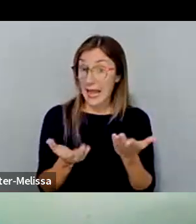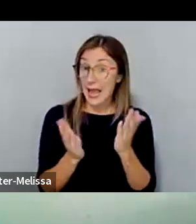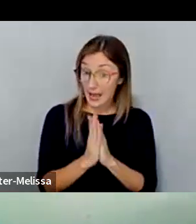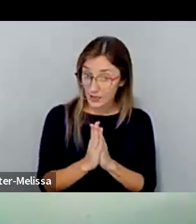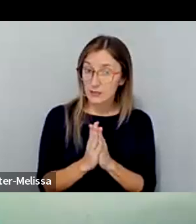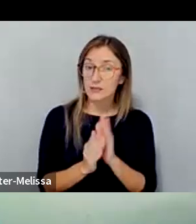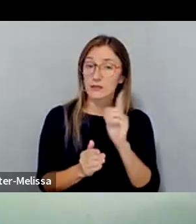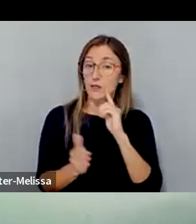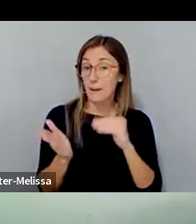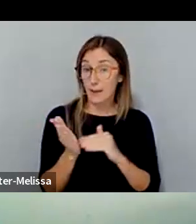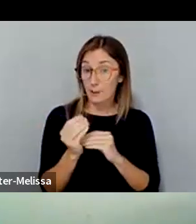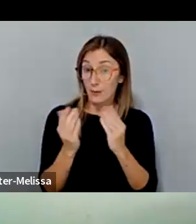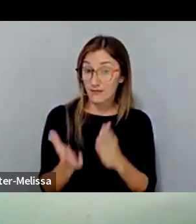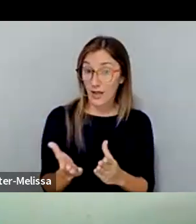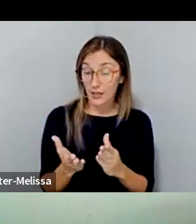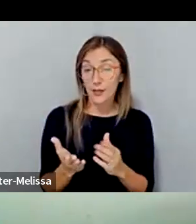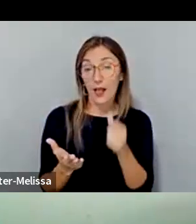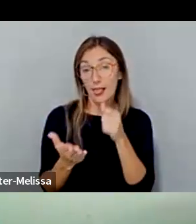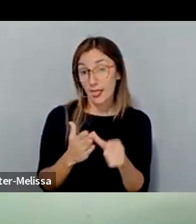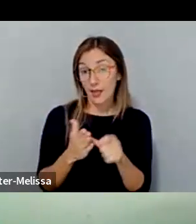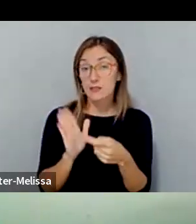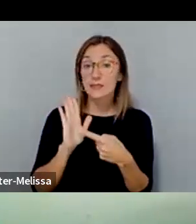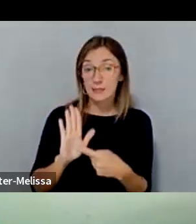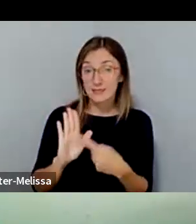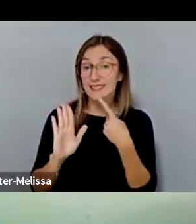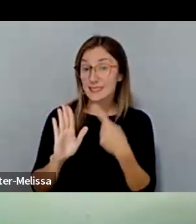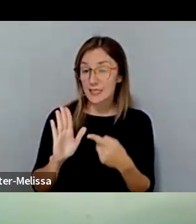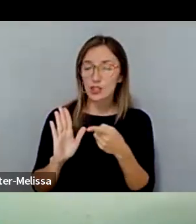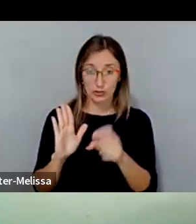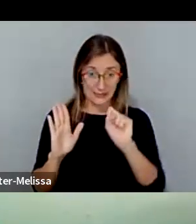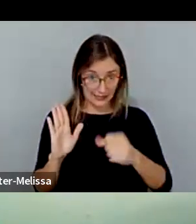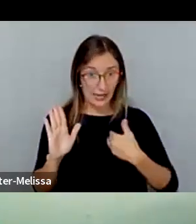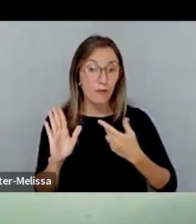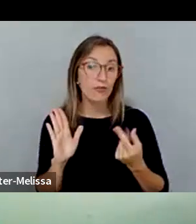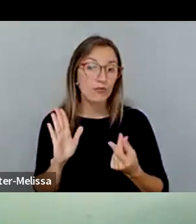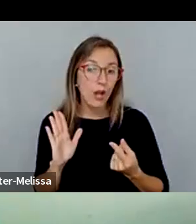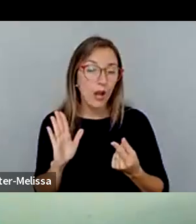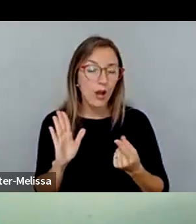disability. The University office can ask for a letter from a medical